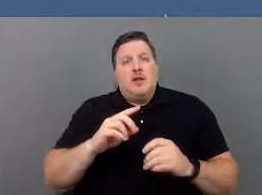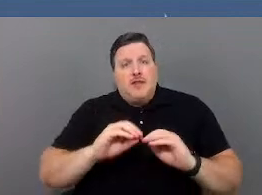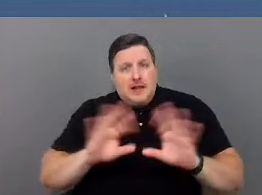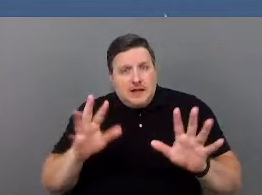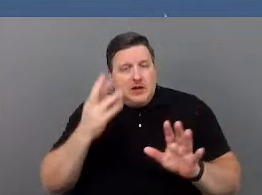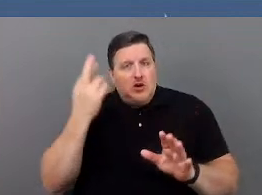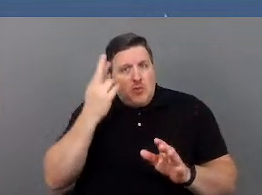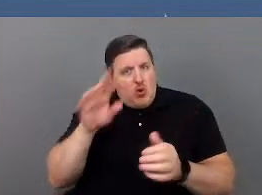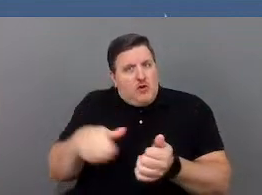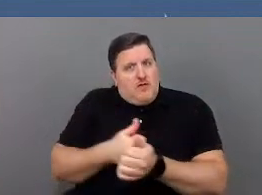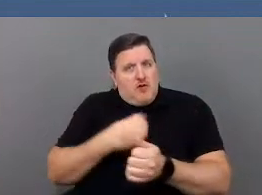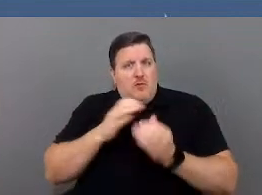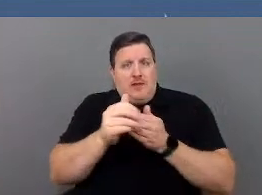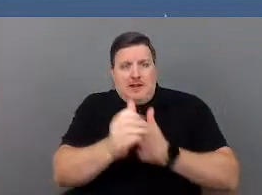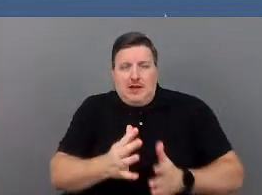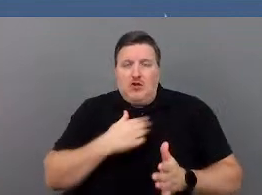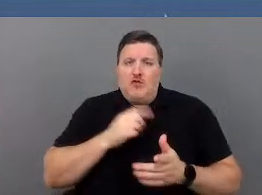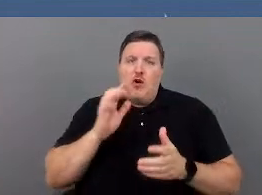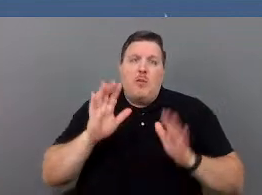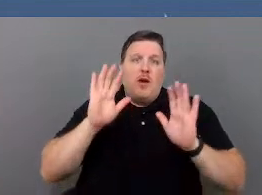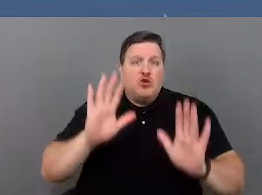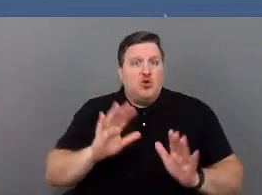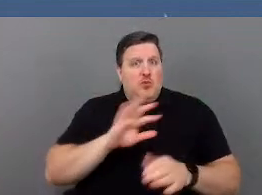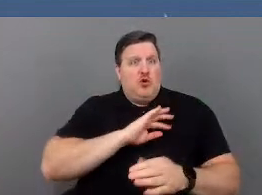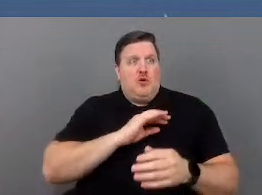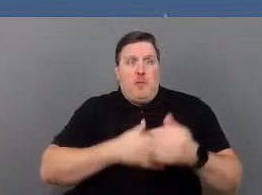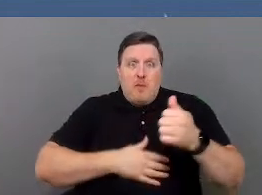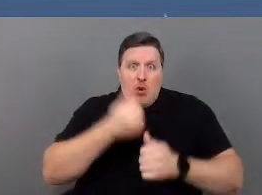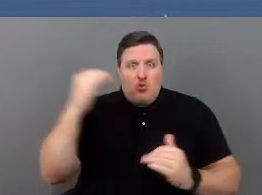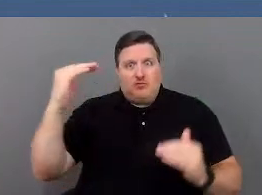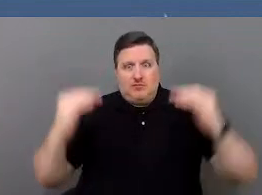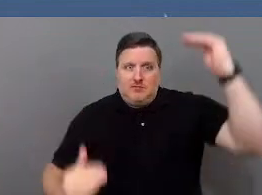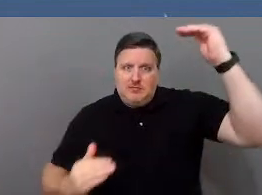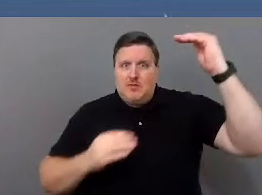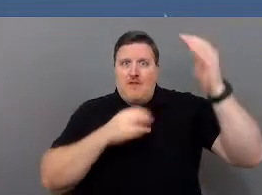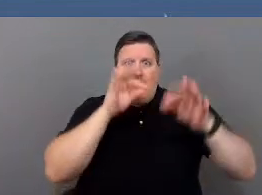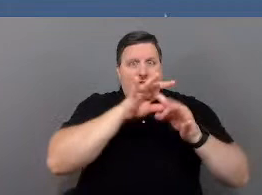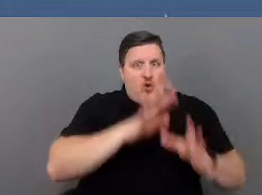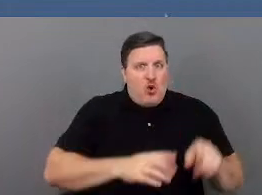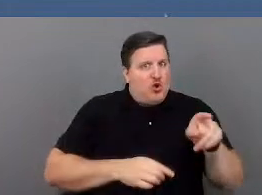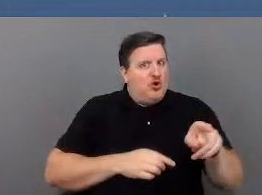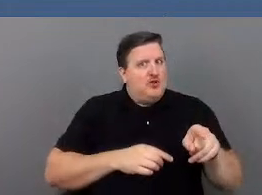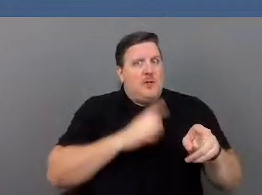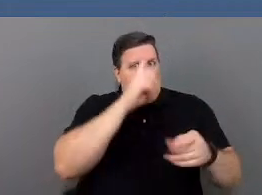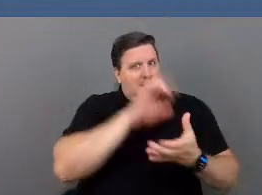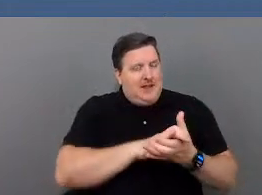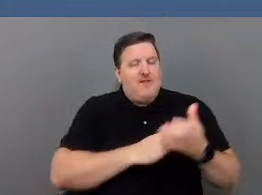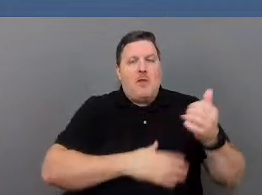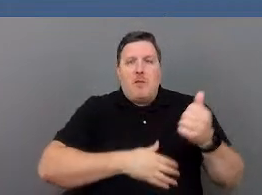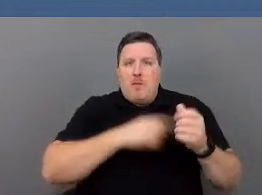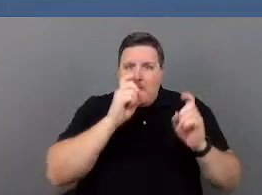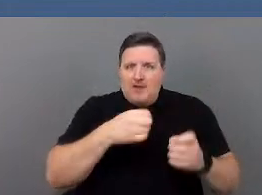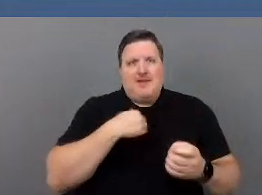SUPERMAJORITY OF VOTERS IS THAT THE STATUS QUO MUST CHANGE. INITIATIVE A CLEAR MESSAGE TO CITY LEADERS FROM A WE NEED PUBLIC SAFETY, NOT JUST ARMED POLICE.